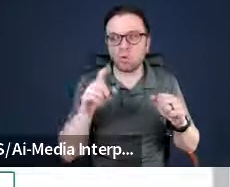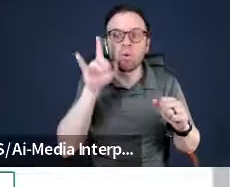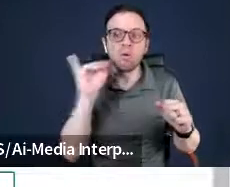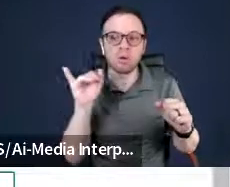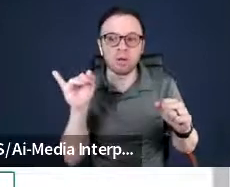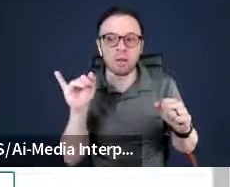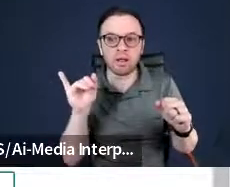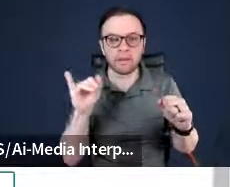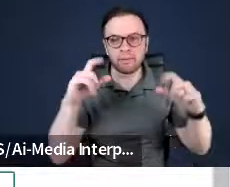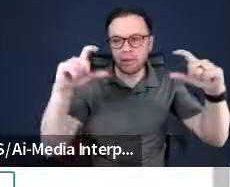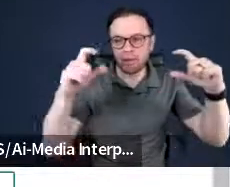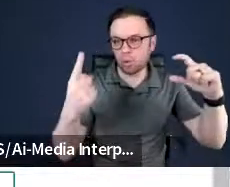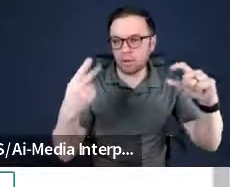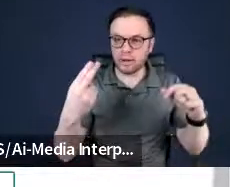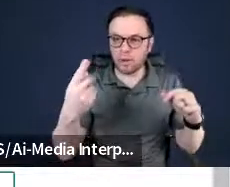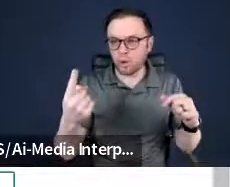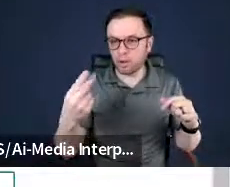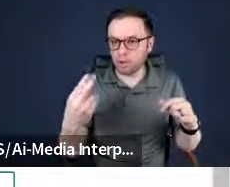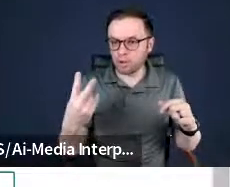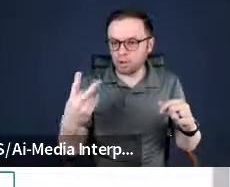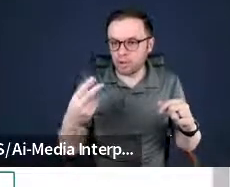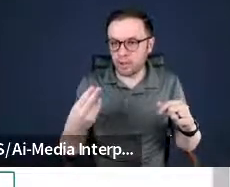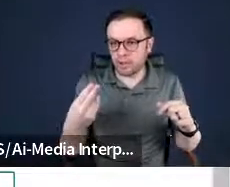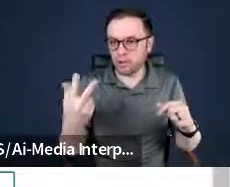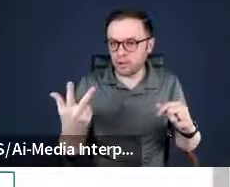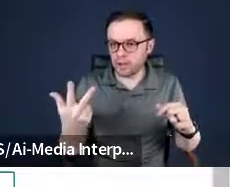and override